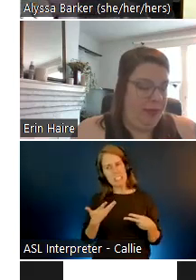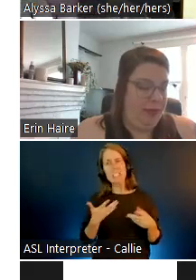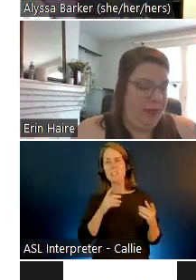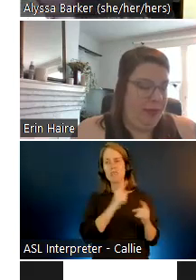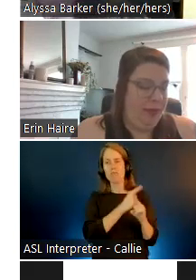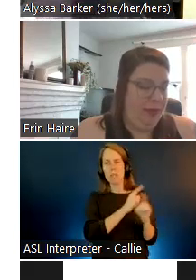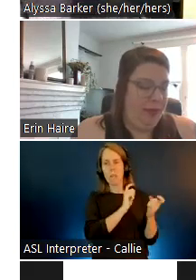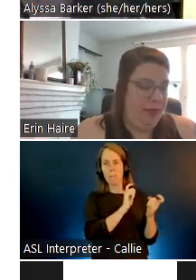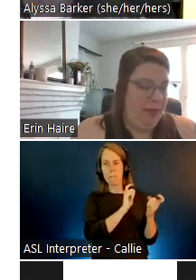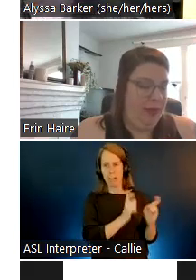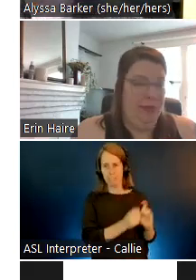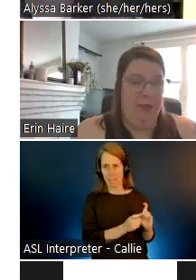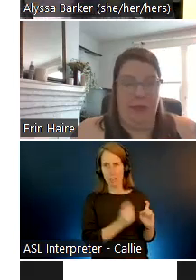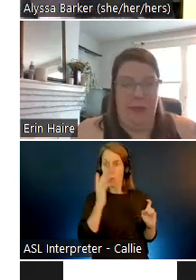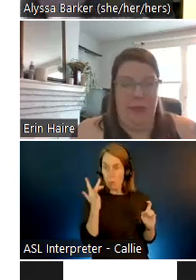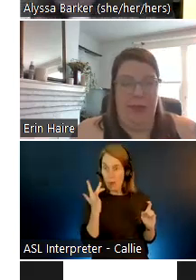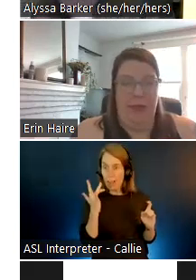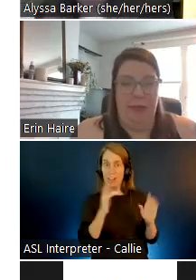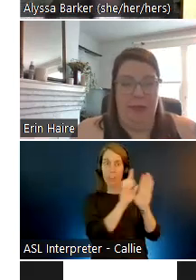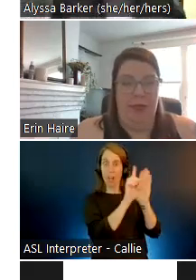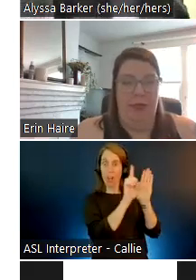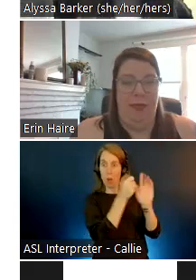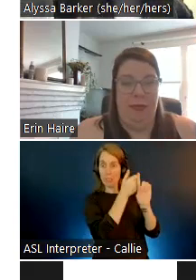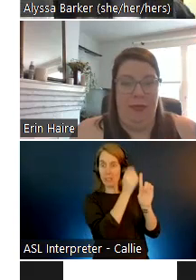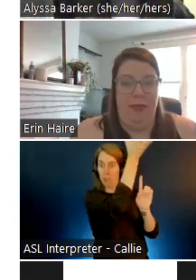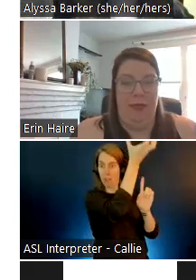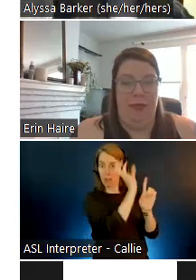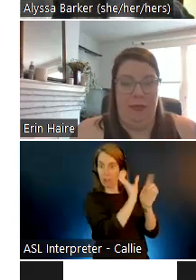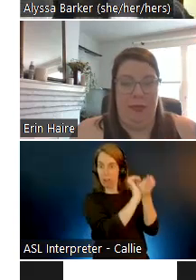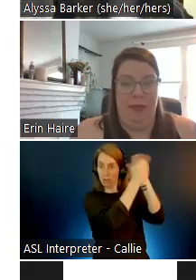you'd have to physically change out the smoke alarms the more i thought about it i thought